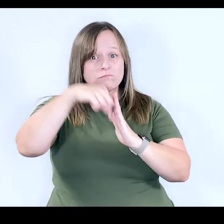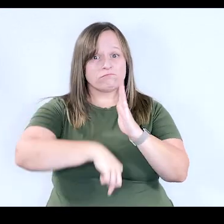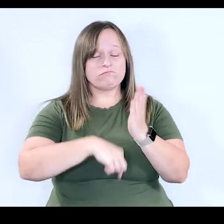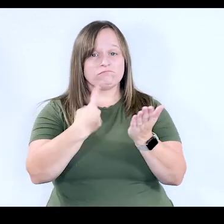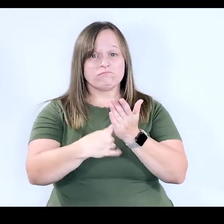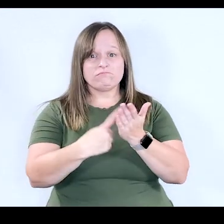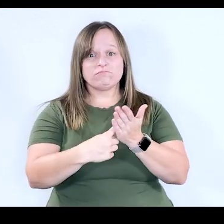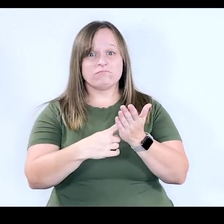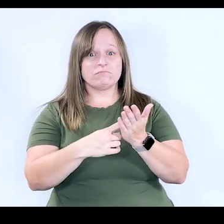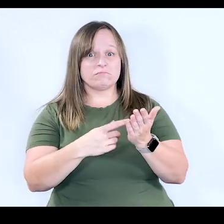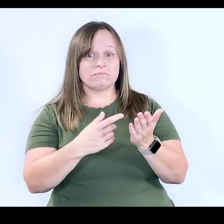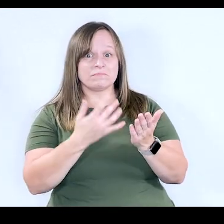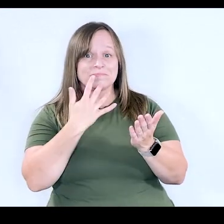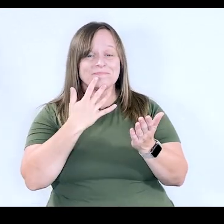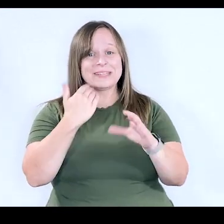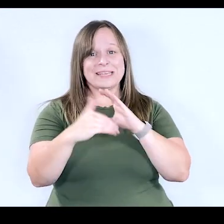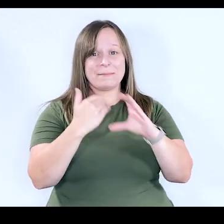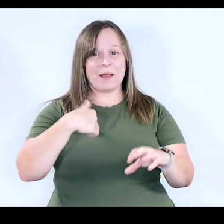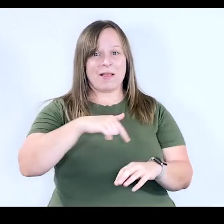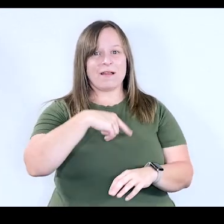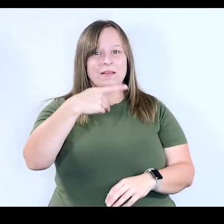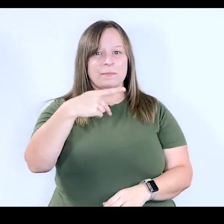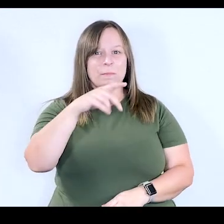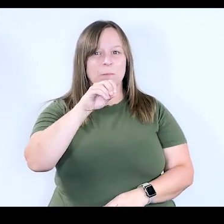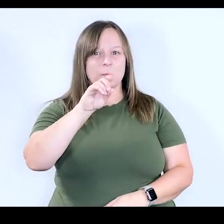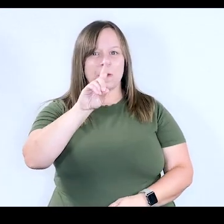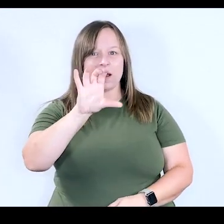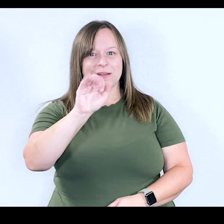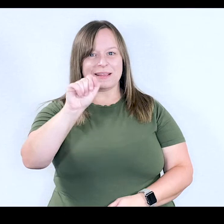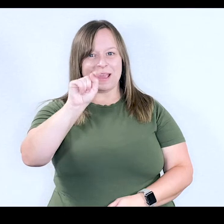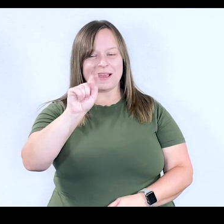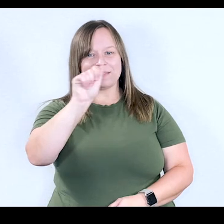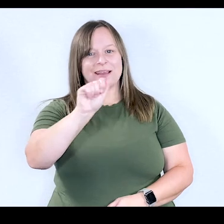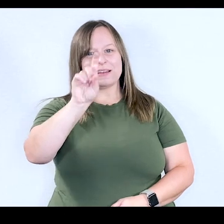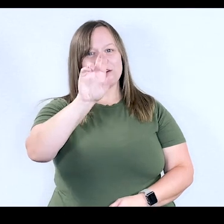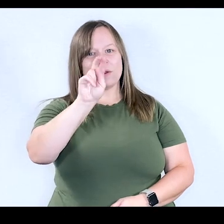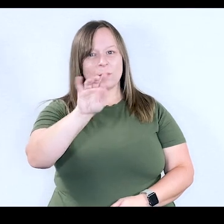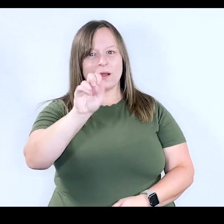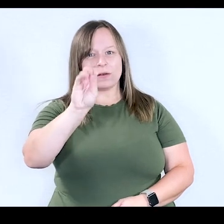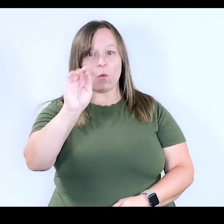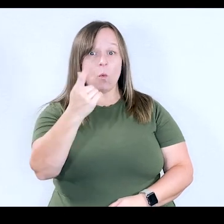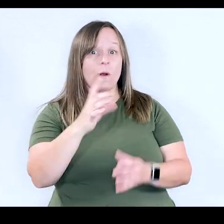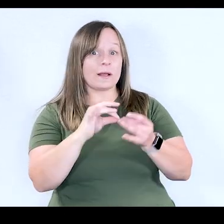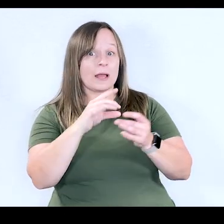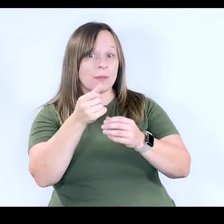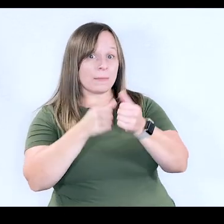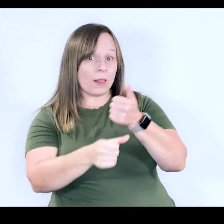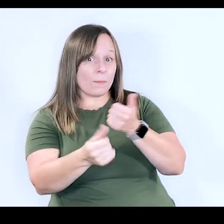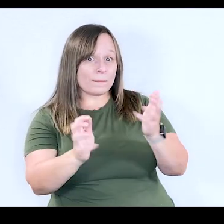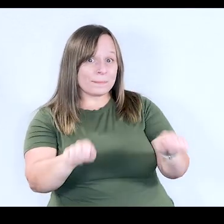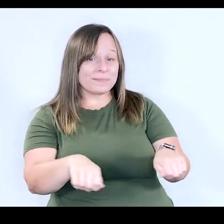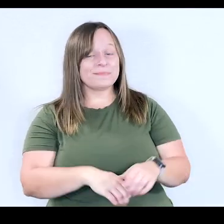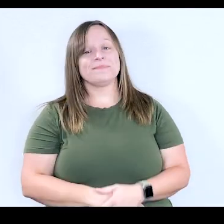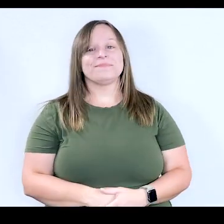us to discuss, please email podcast@drny.org, or comment below.